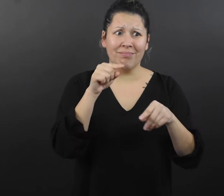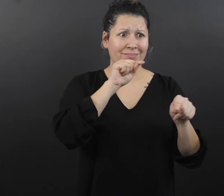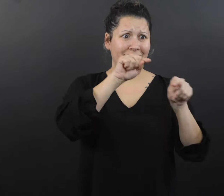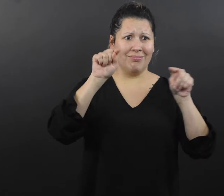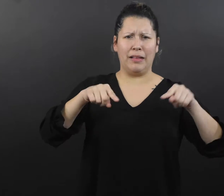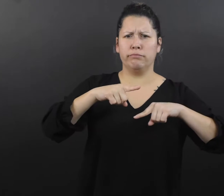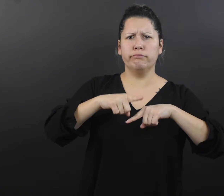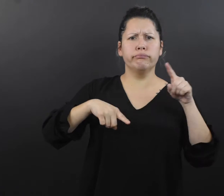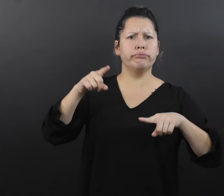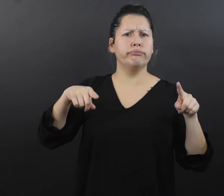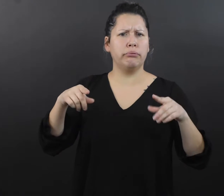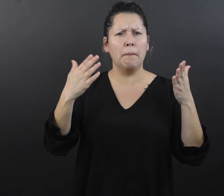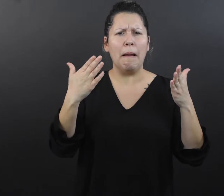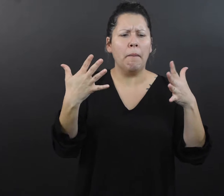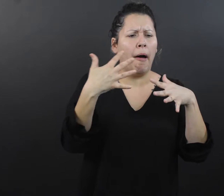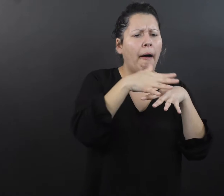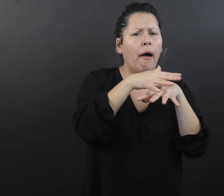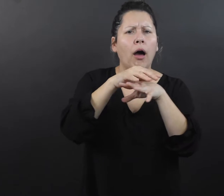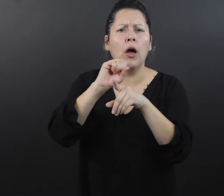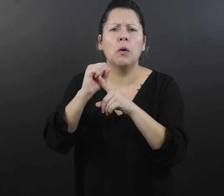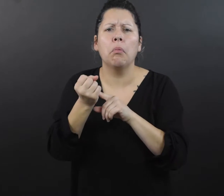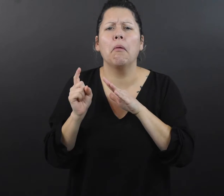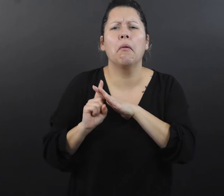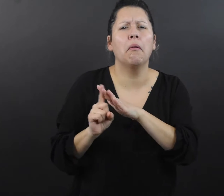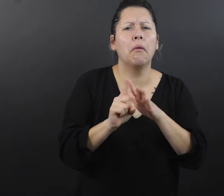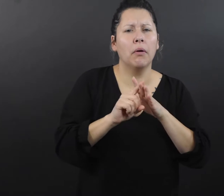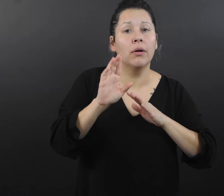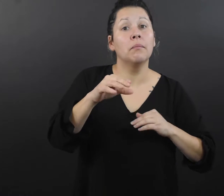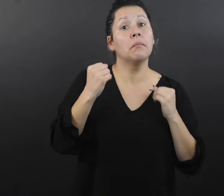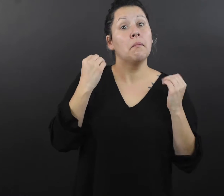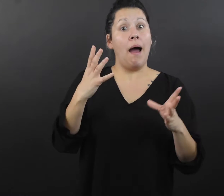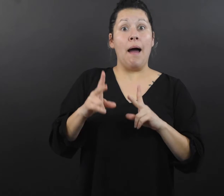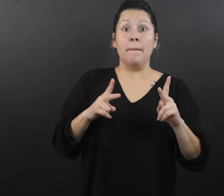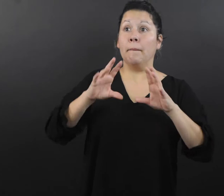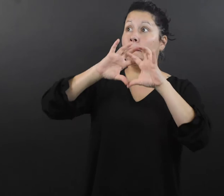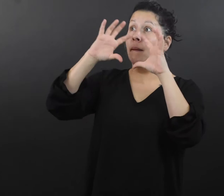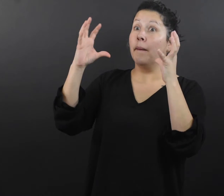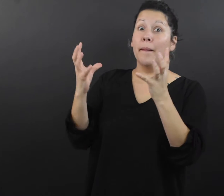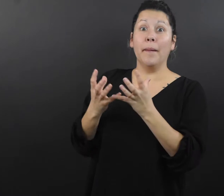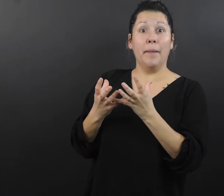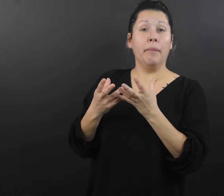While there may be differences and overlap between conditions, many people simply refer